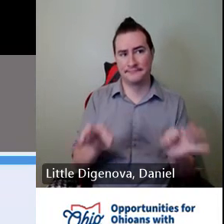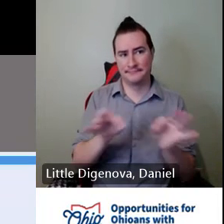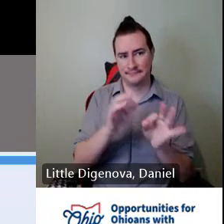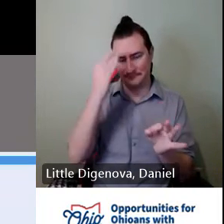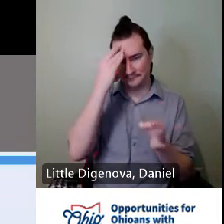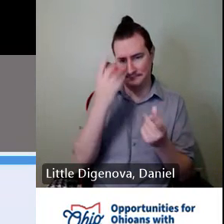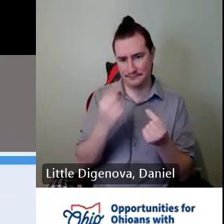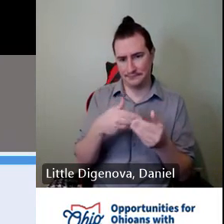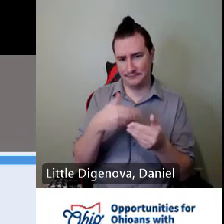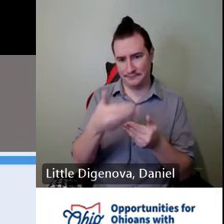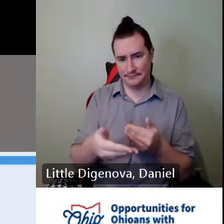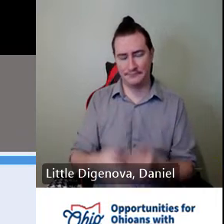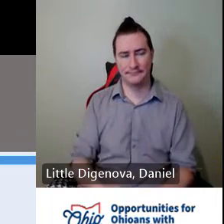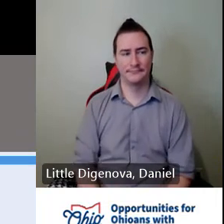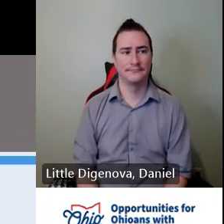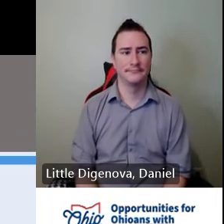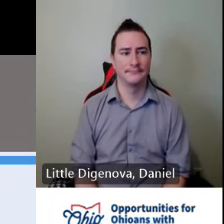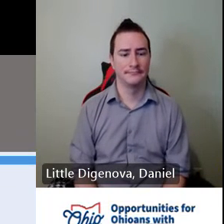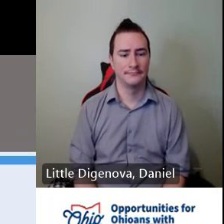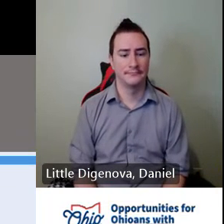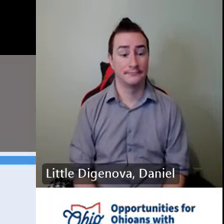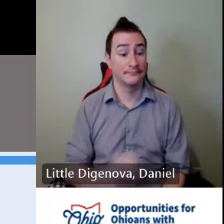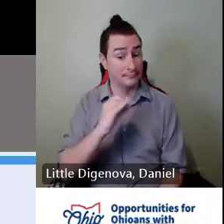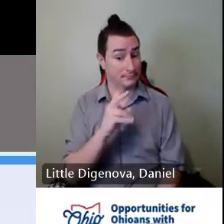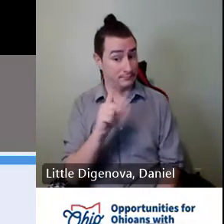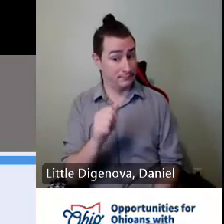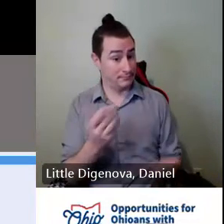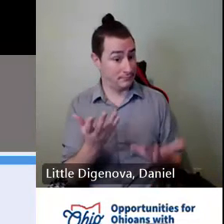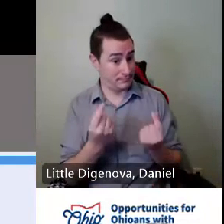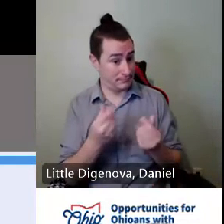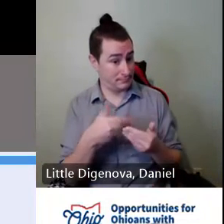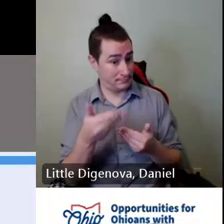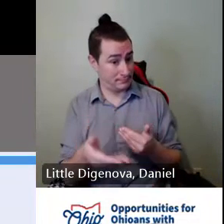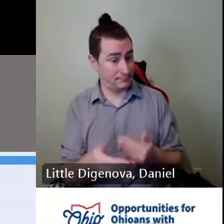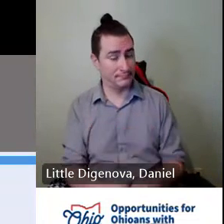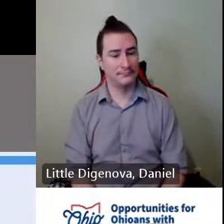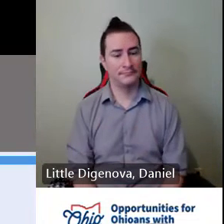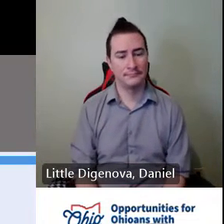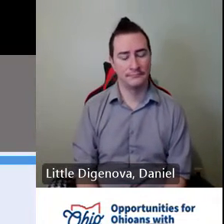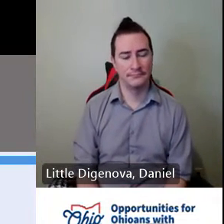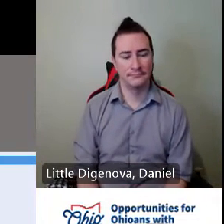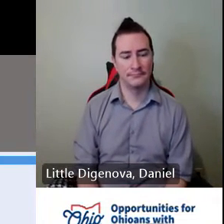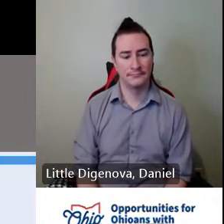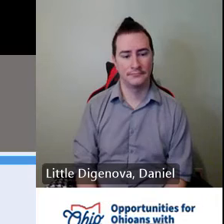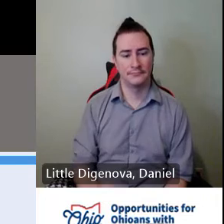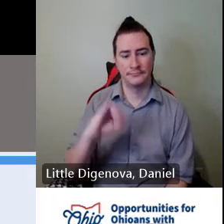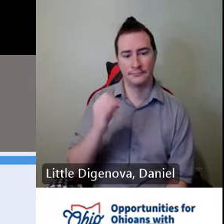So, Julia, what are these next steps? Julia: Well, one organization may permit their supervisors and